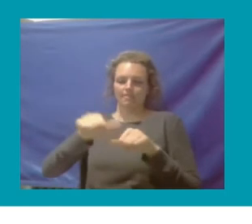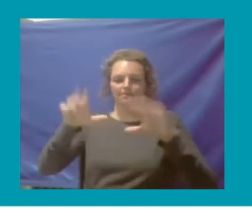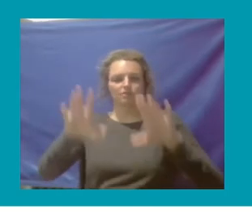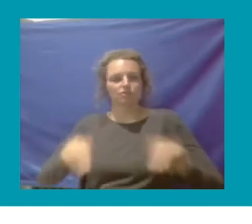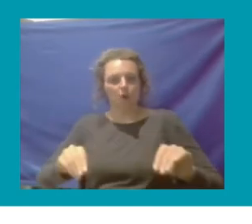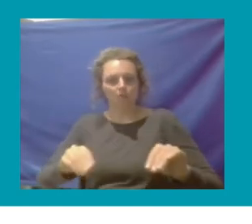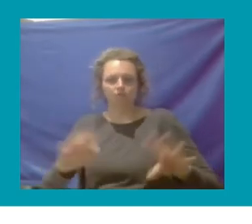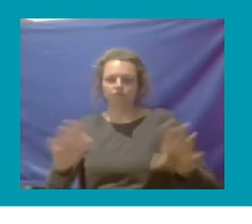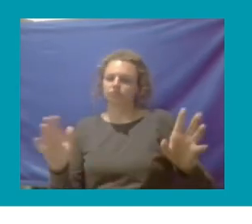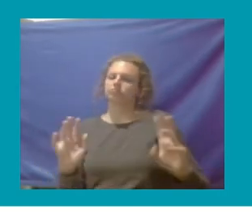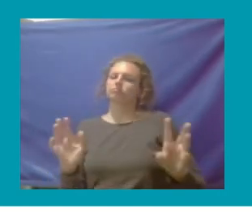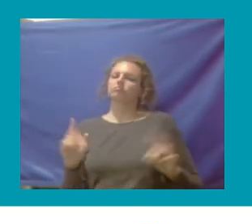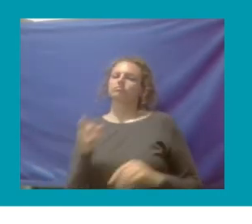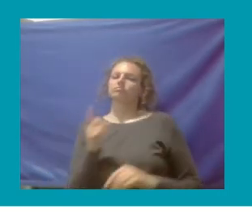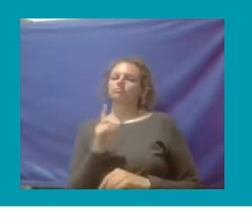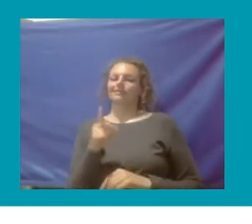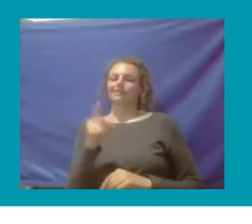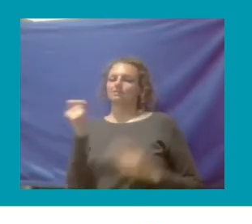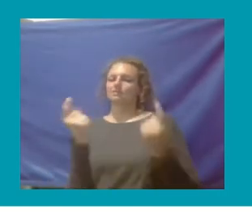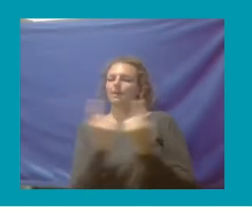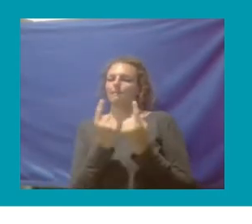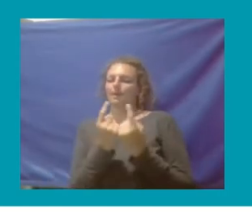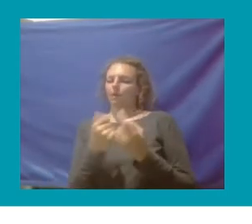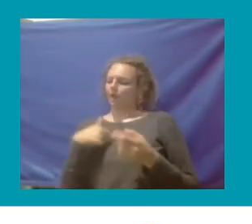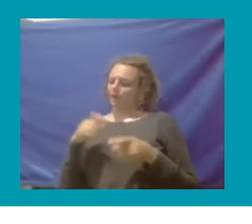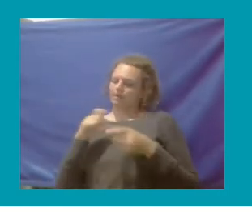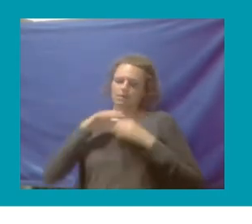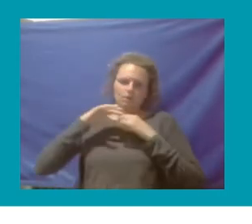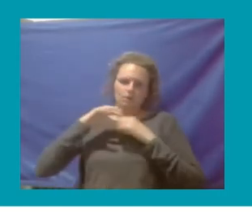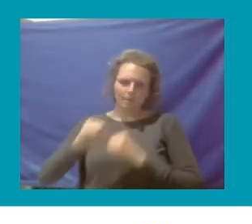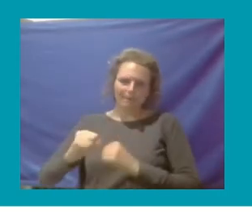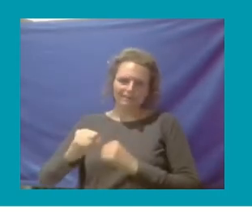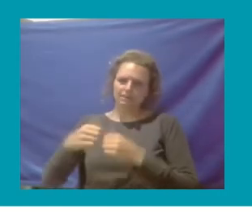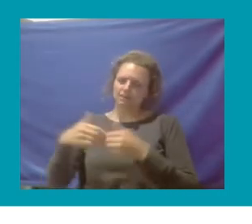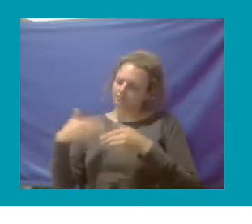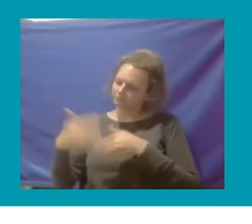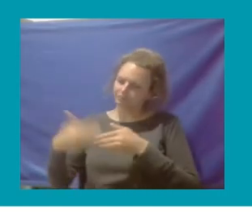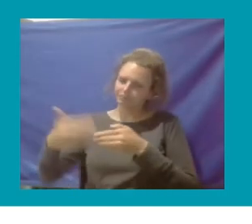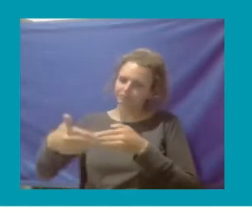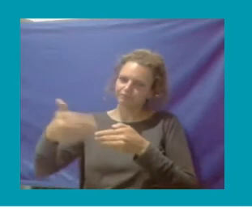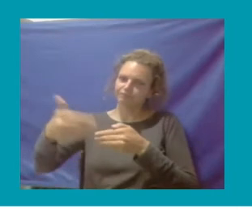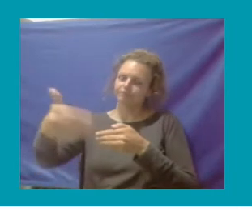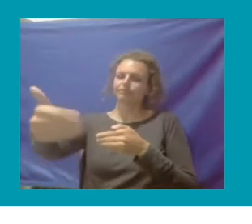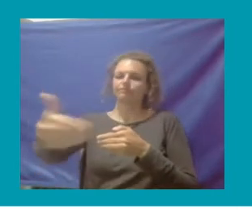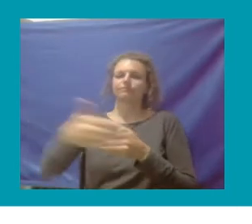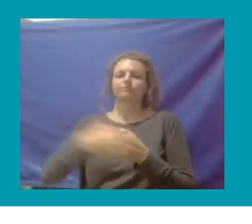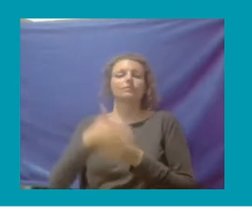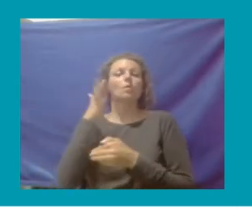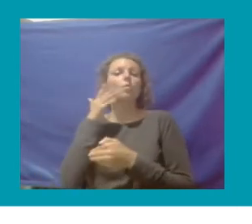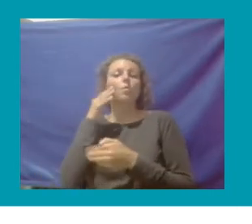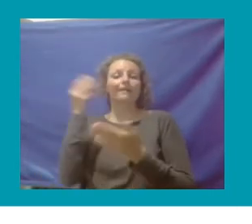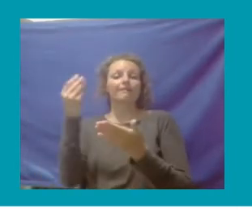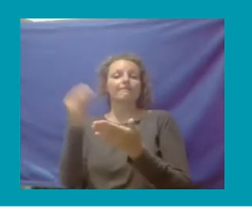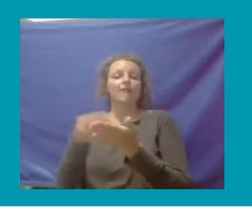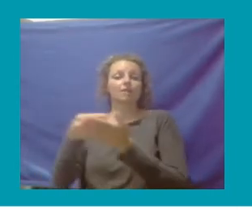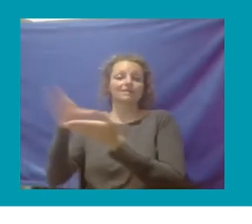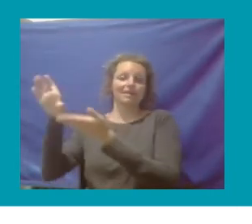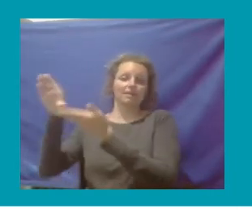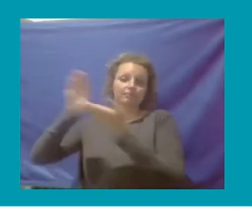it'll stop. This is something that we are absolutely committed to, and once the funding runs out, we will sustain it with surplus